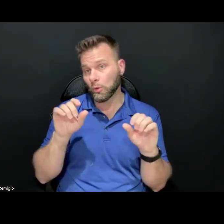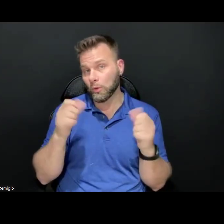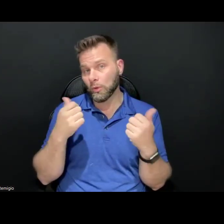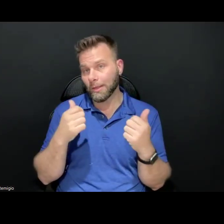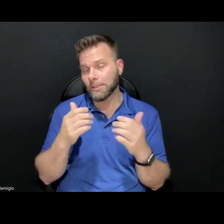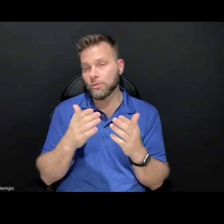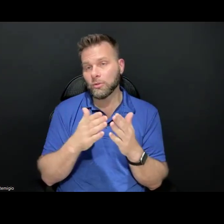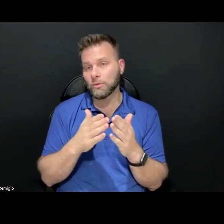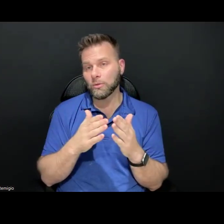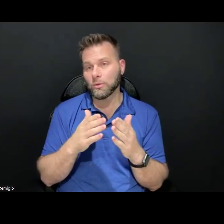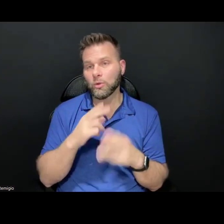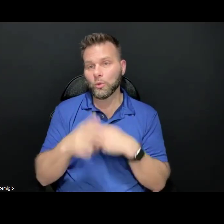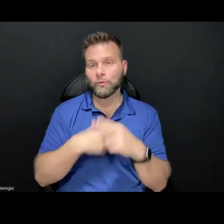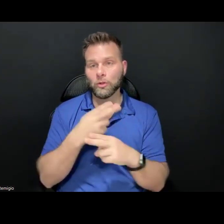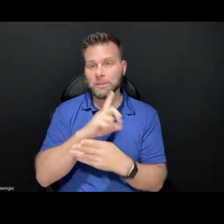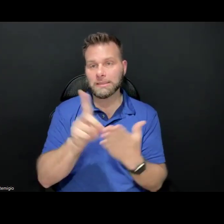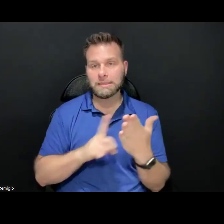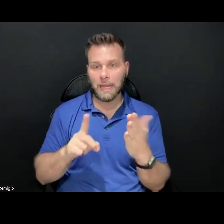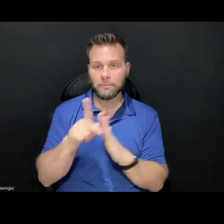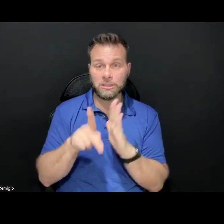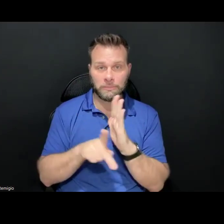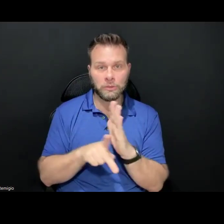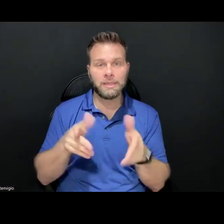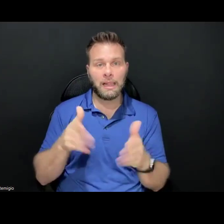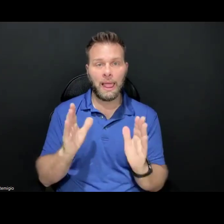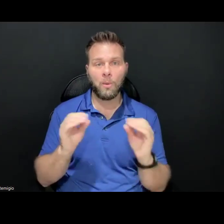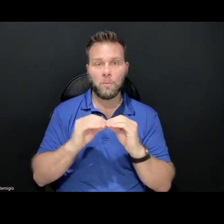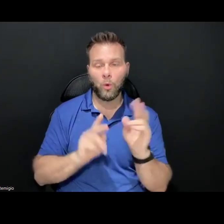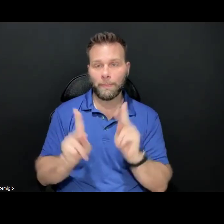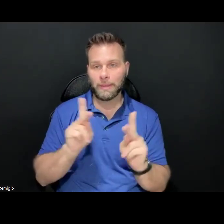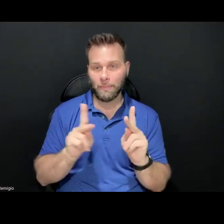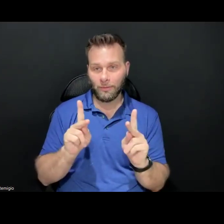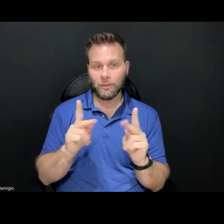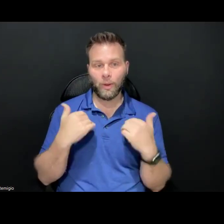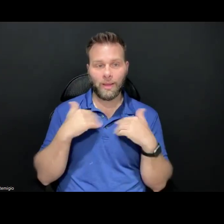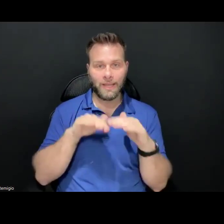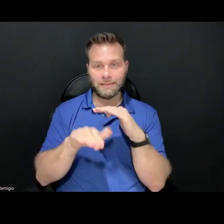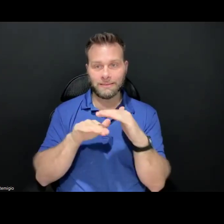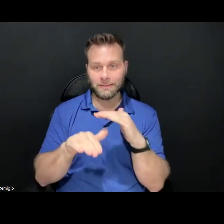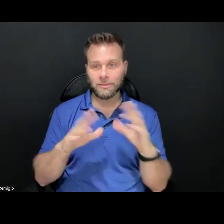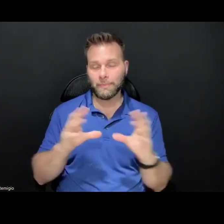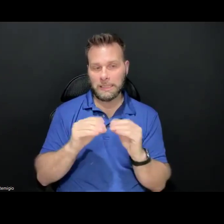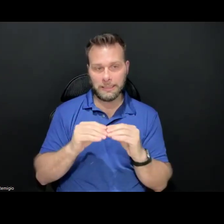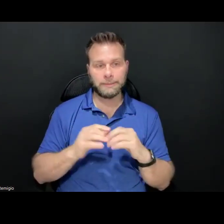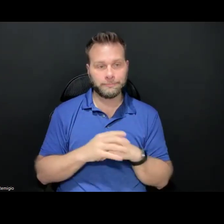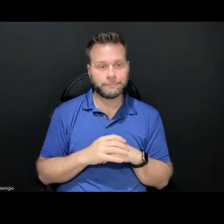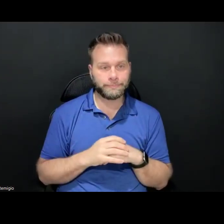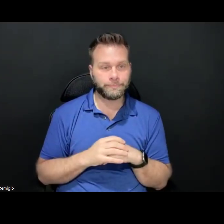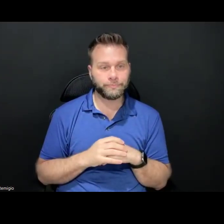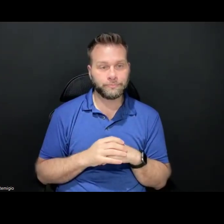certainly is another one of principles that would allow more people to have access to the meeting.